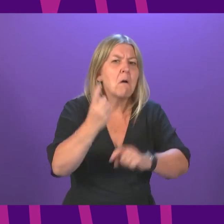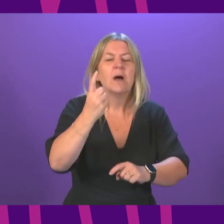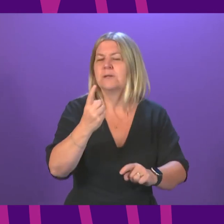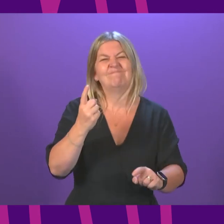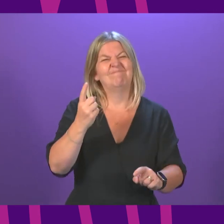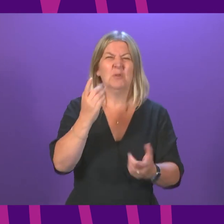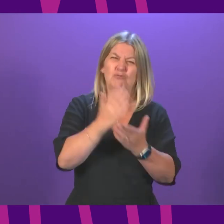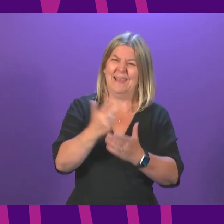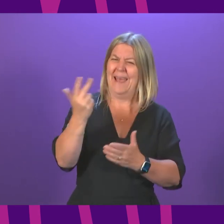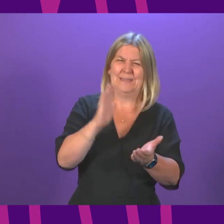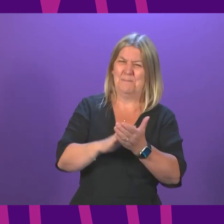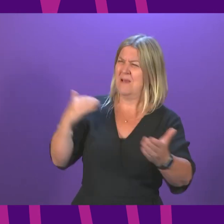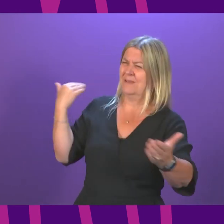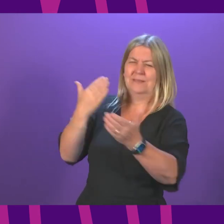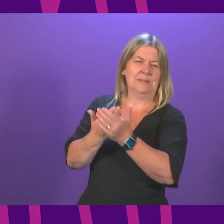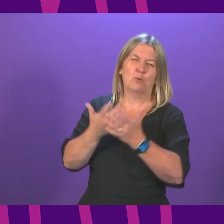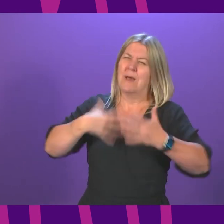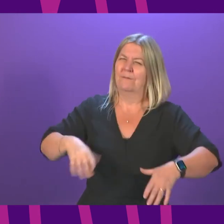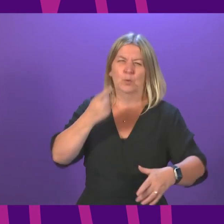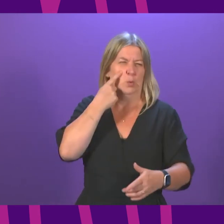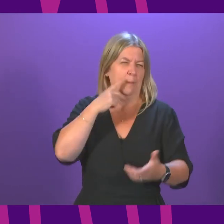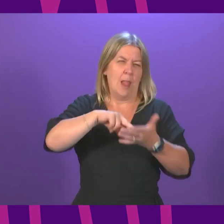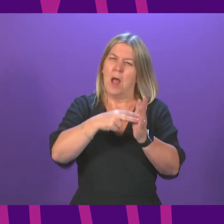the future conduct of such announcements.